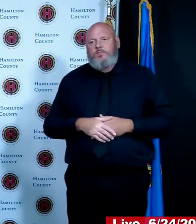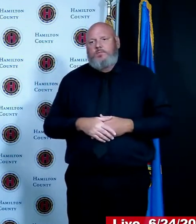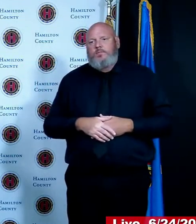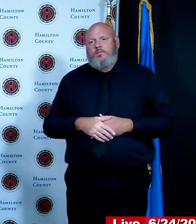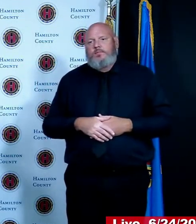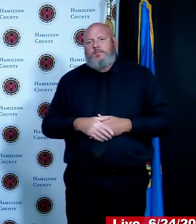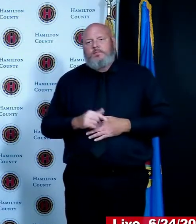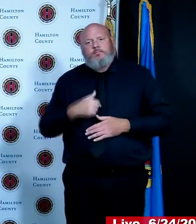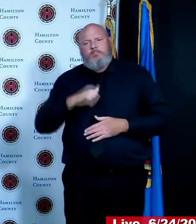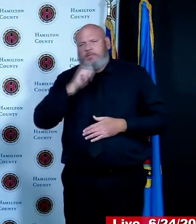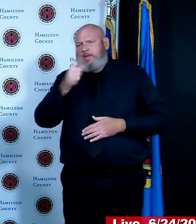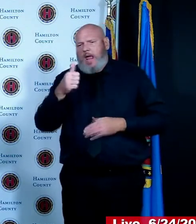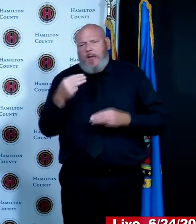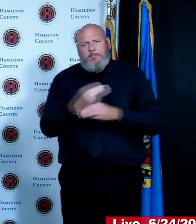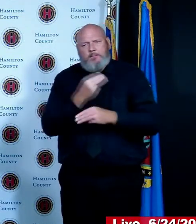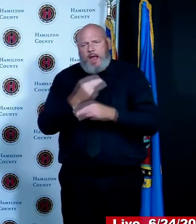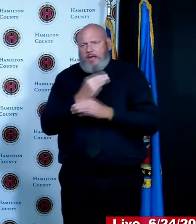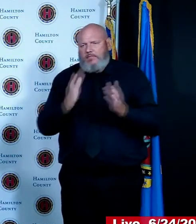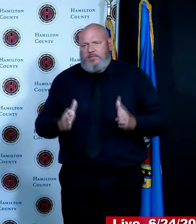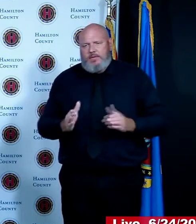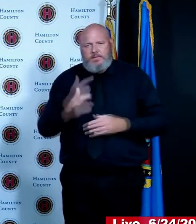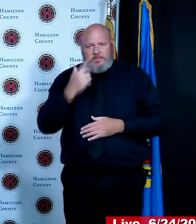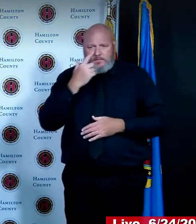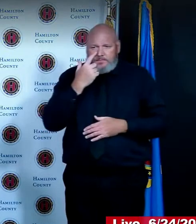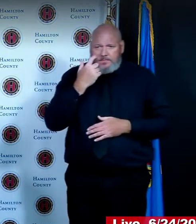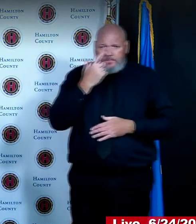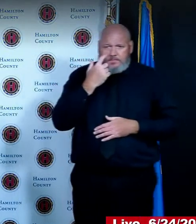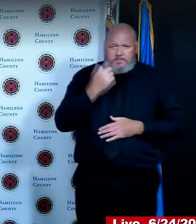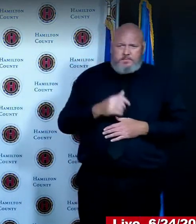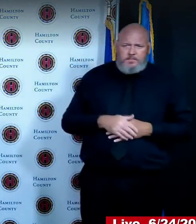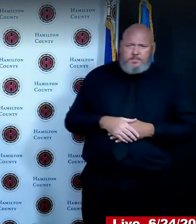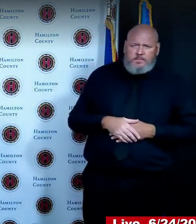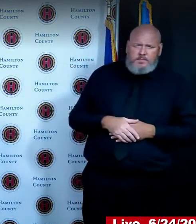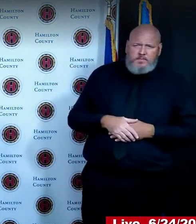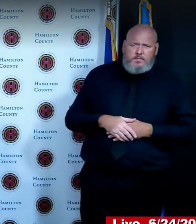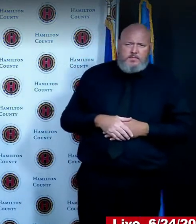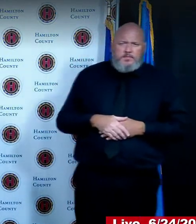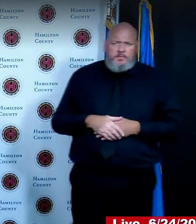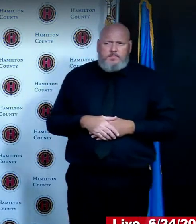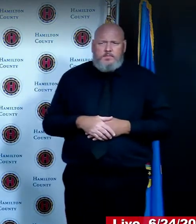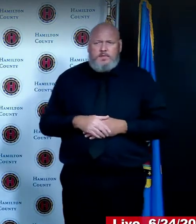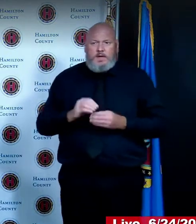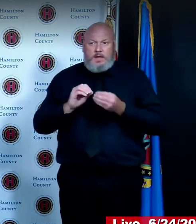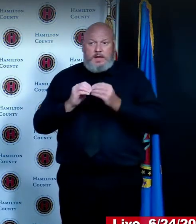just so I could say that largest spike was how many cases of or increase was